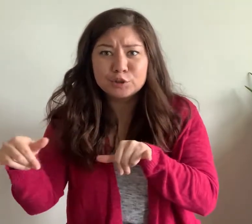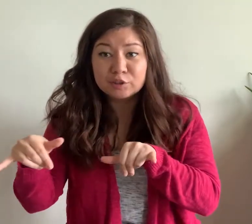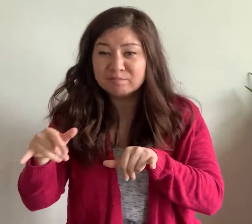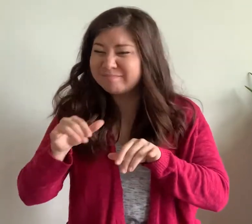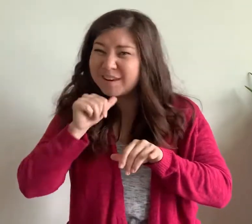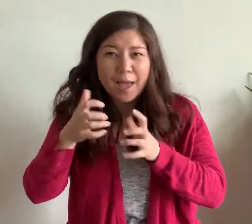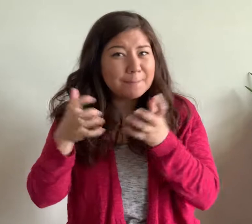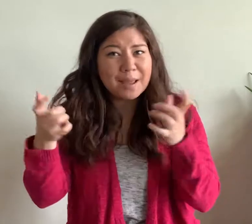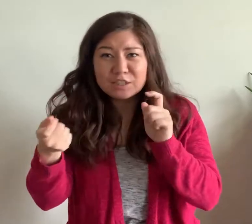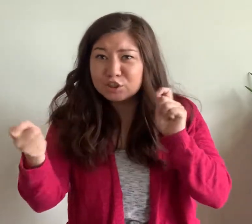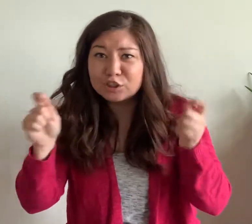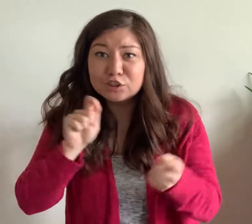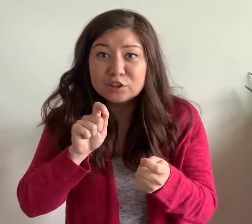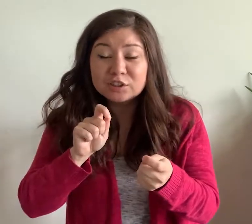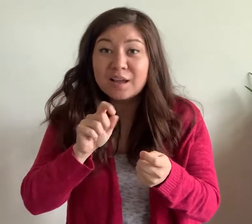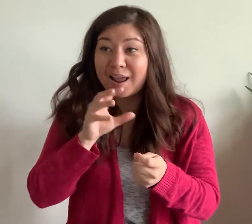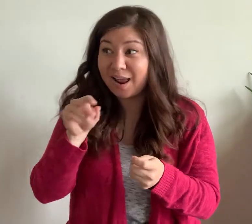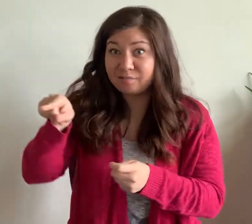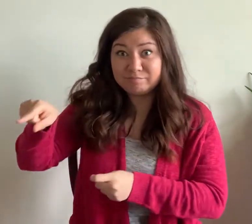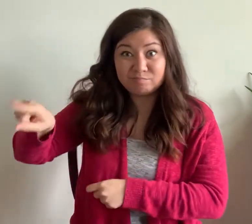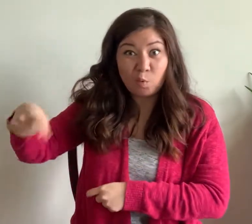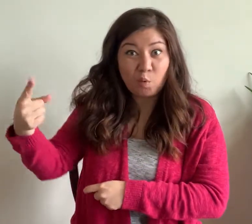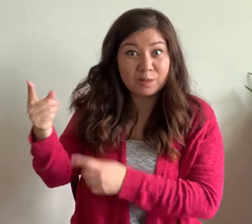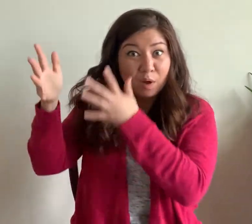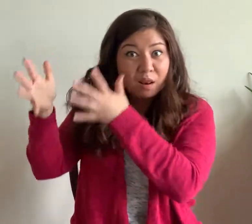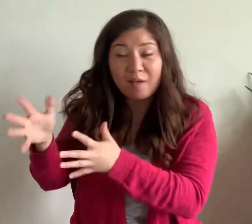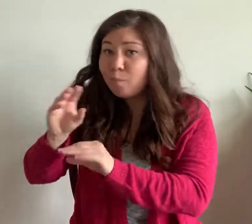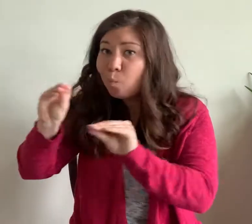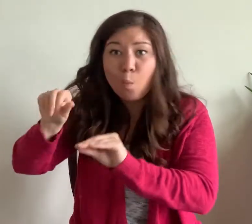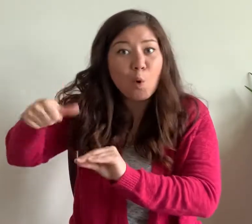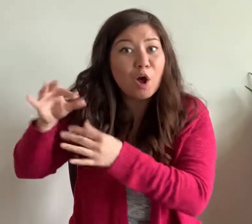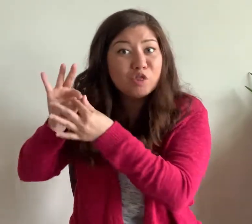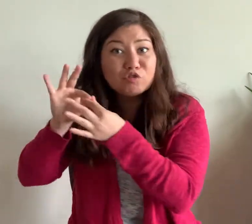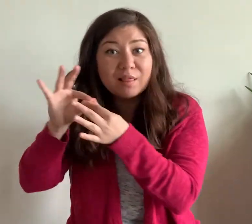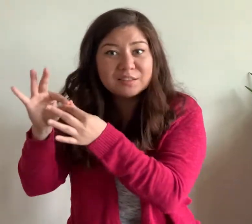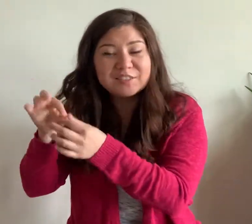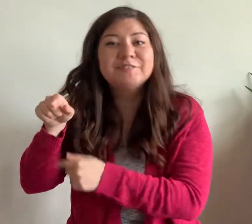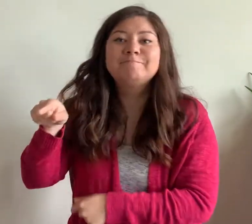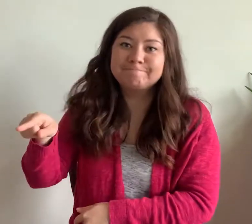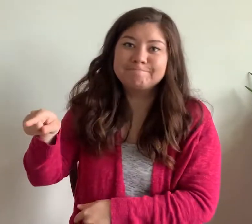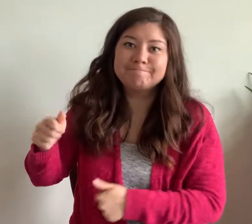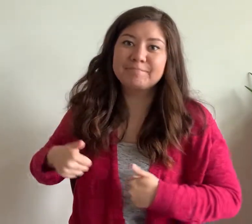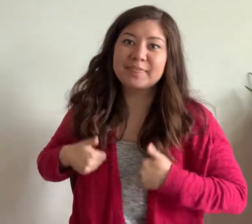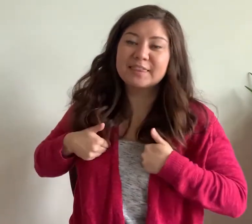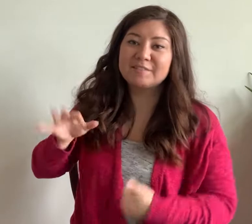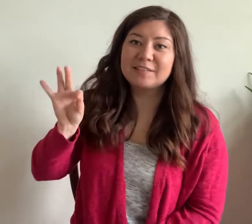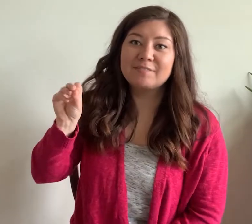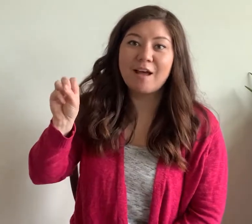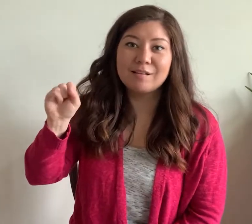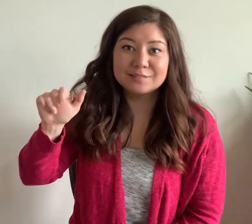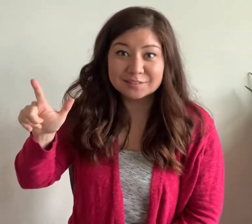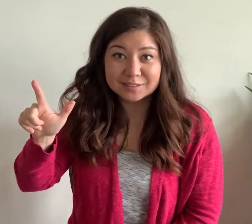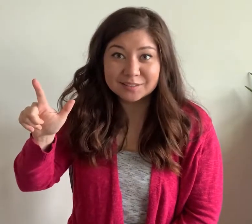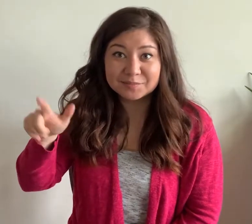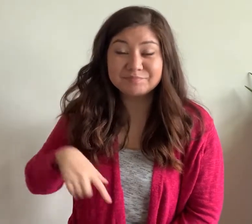from the prehistoric times (think dinosaurs) without many changes and has no other living relatives.